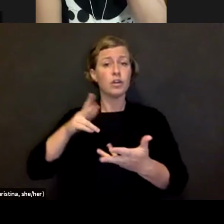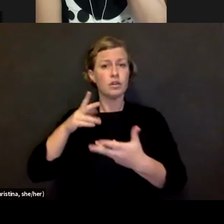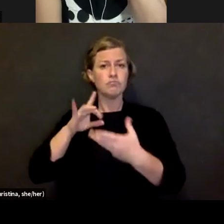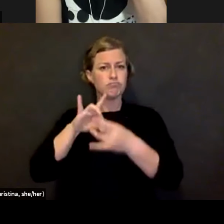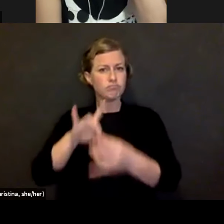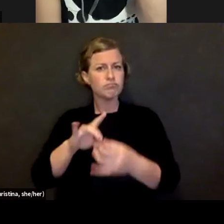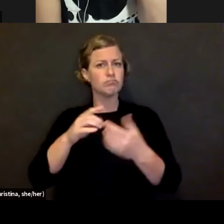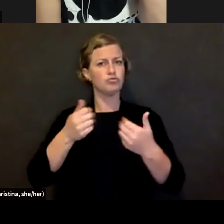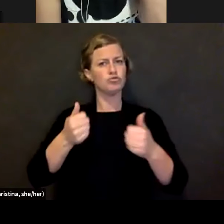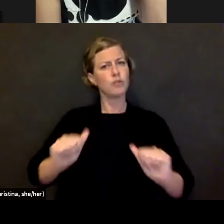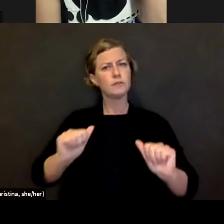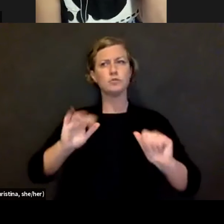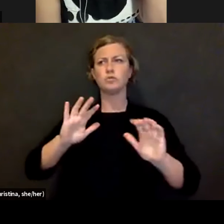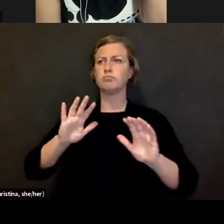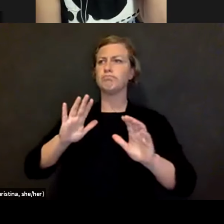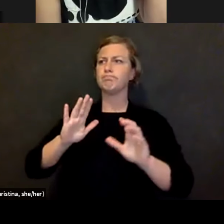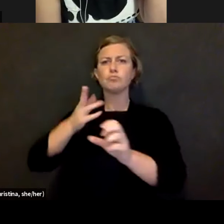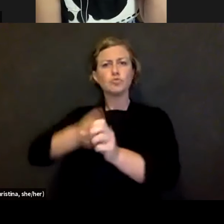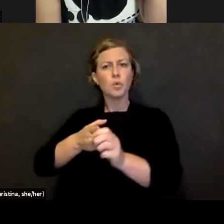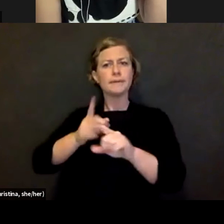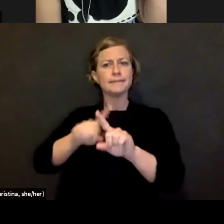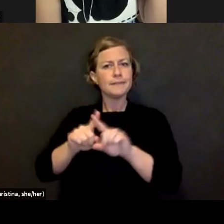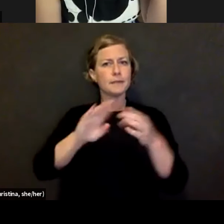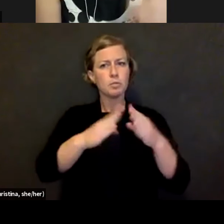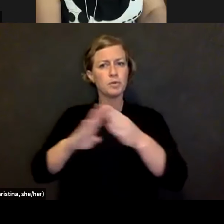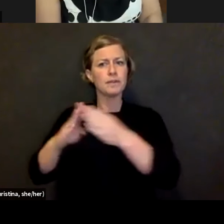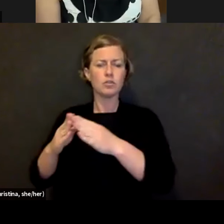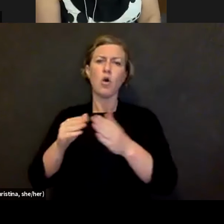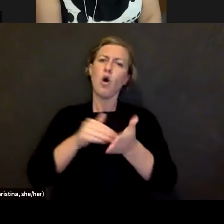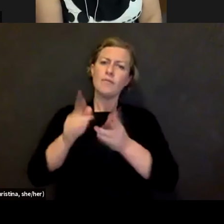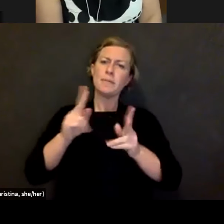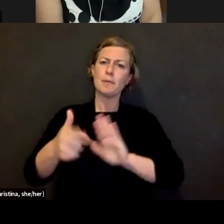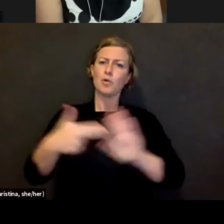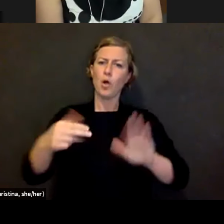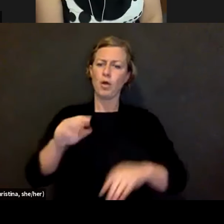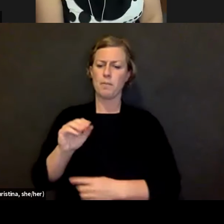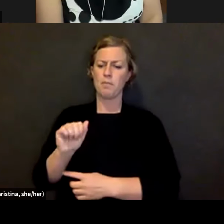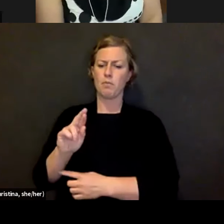turned into advocacy and community organization.